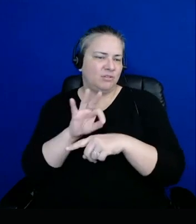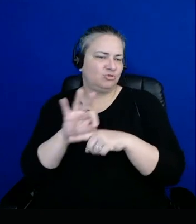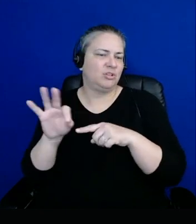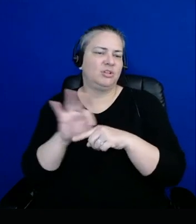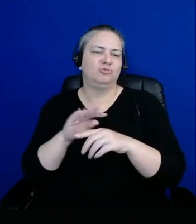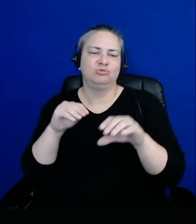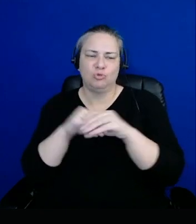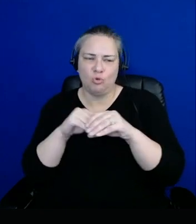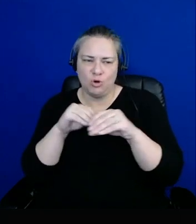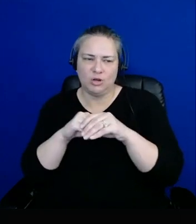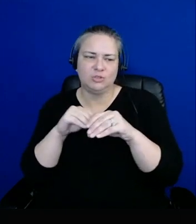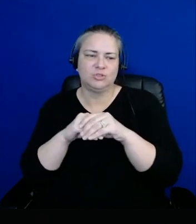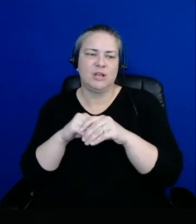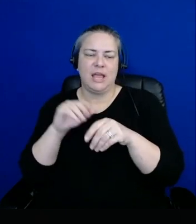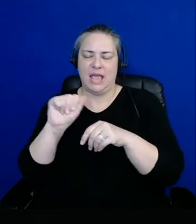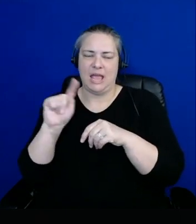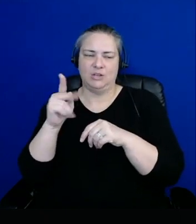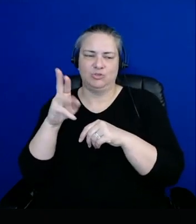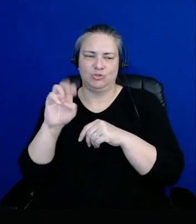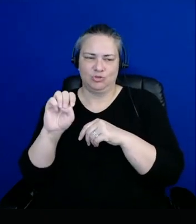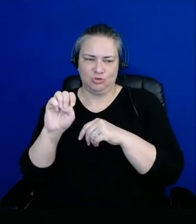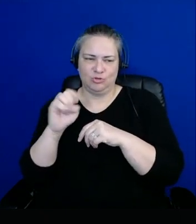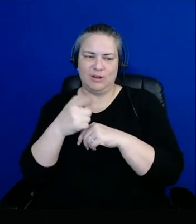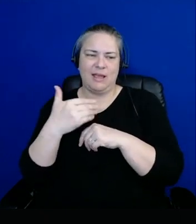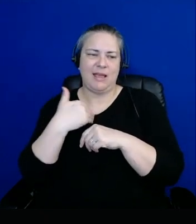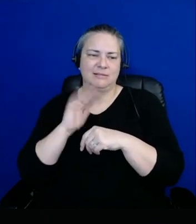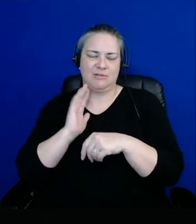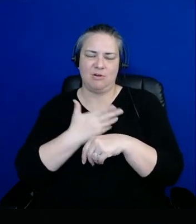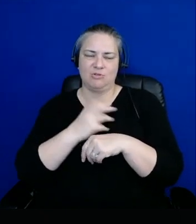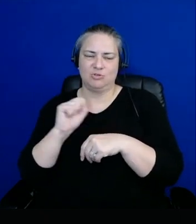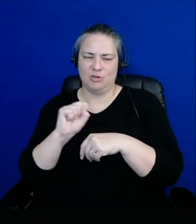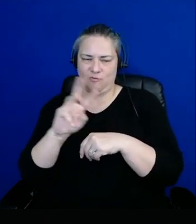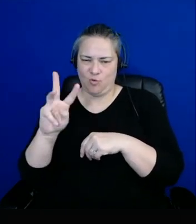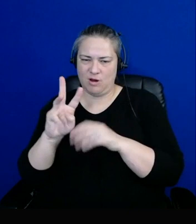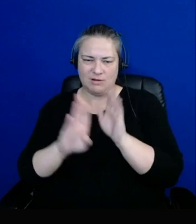Azure DevOps covers much of our software development process, from